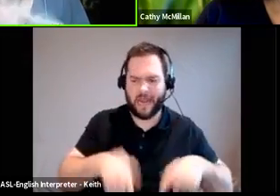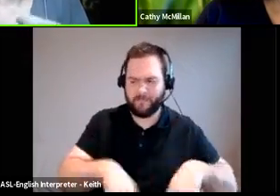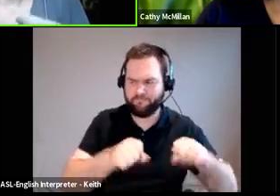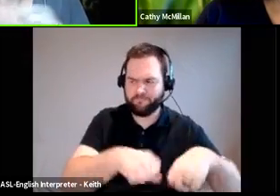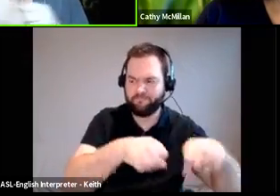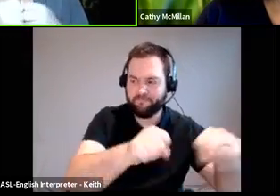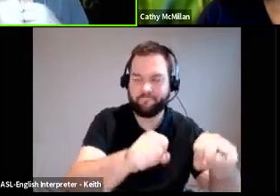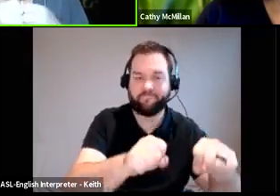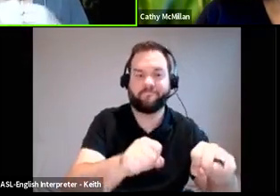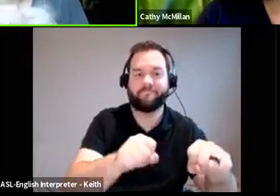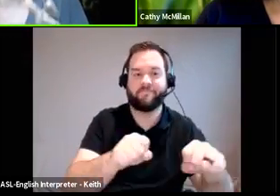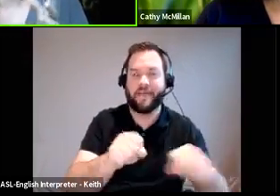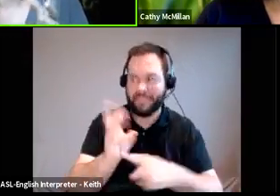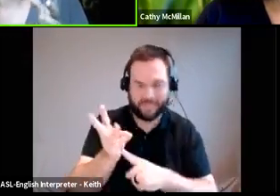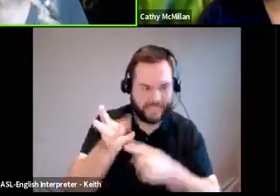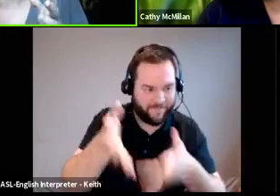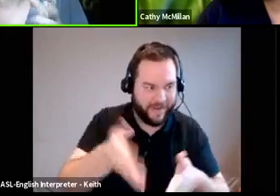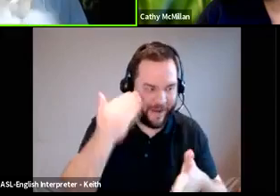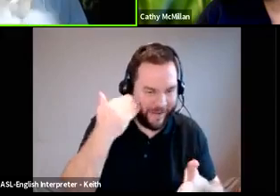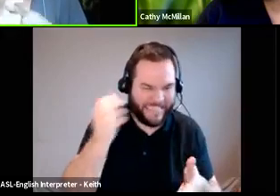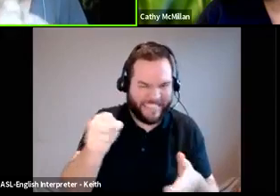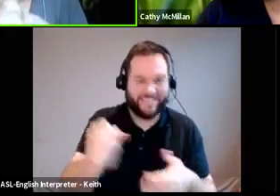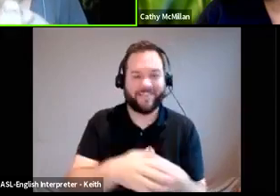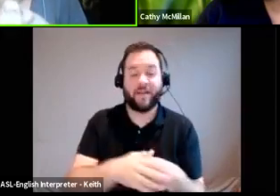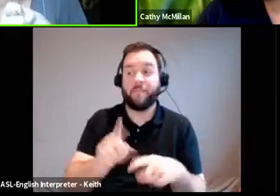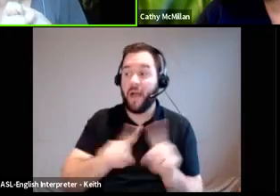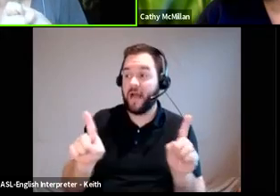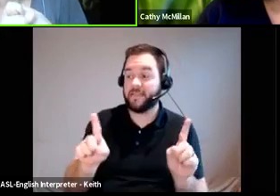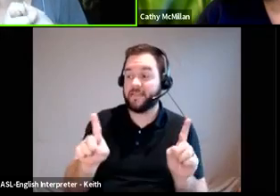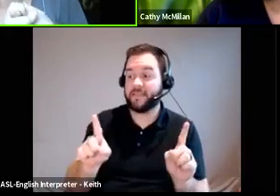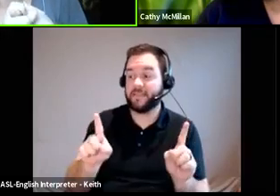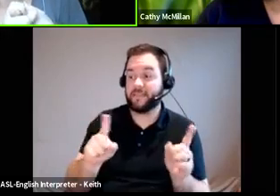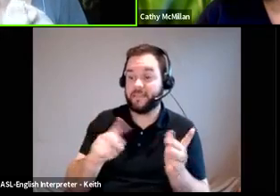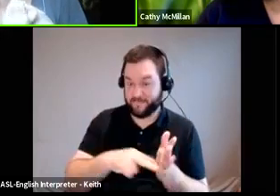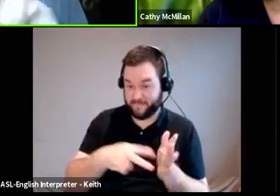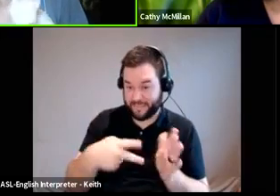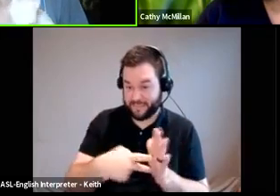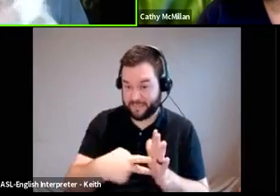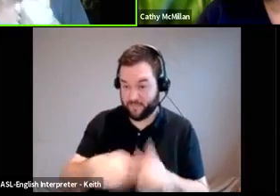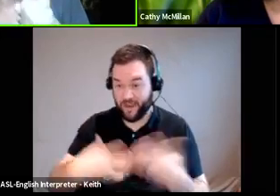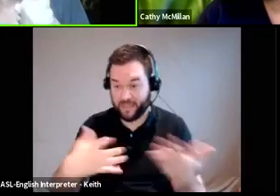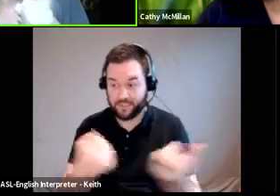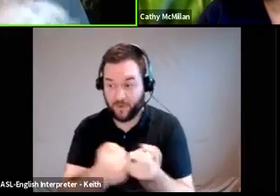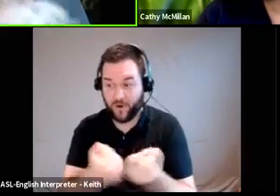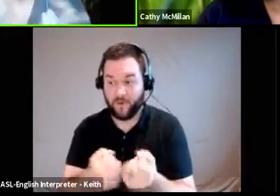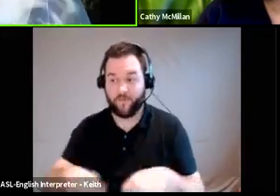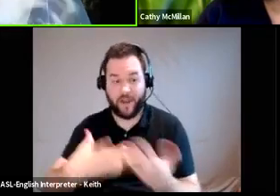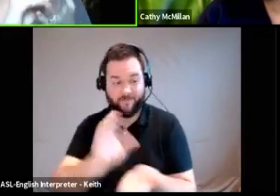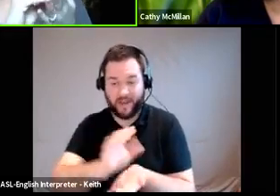have all these diagnoses. all these assessments. Yes, we have six minutes left.